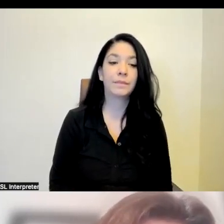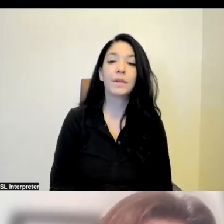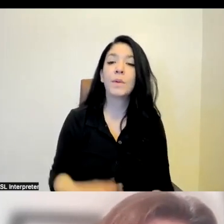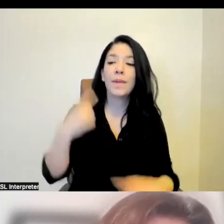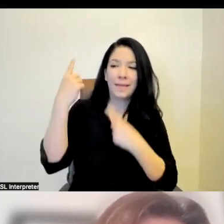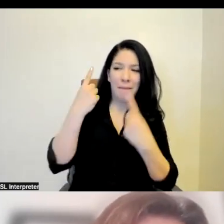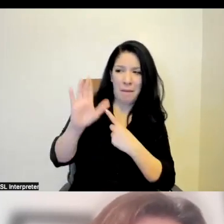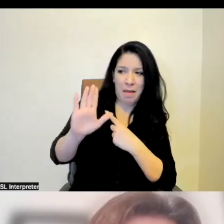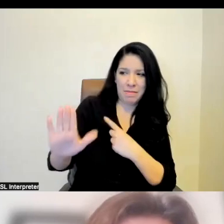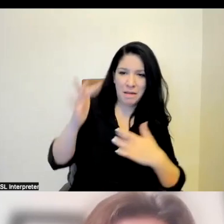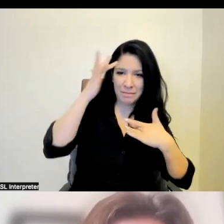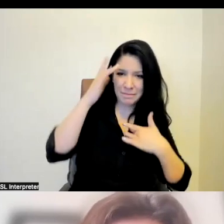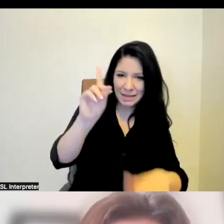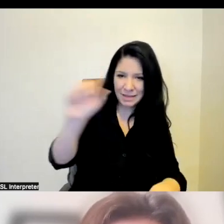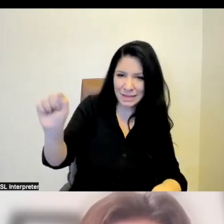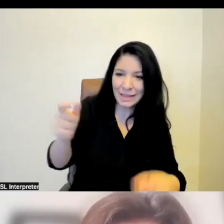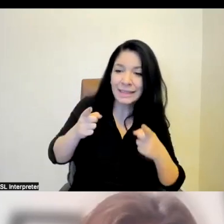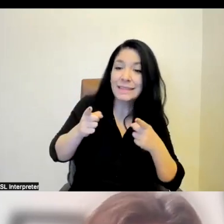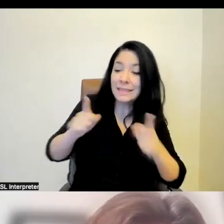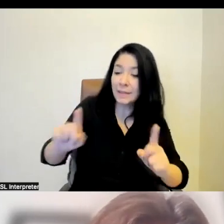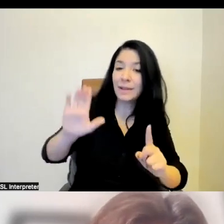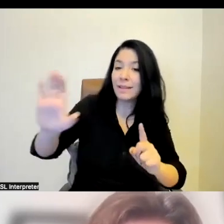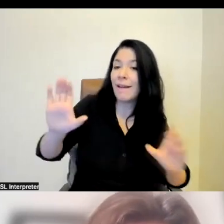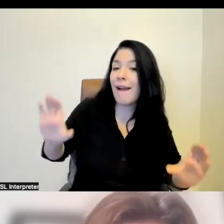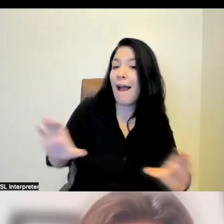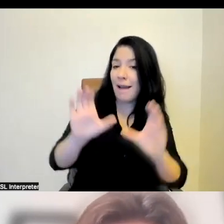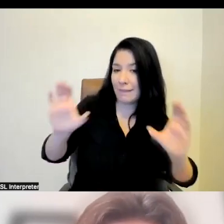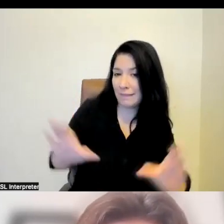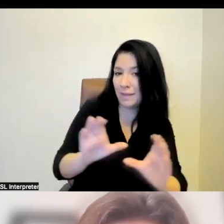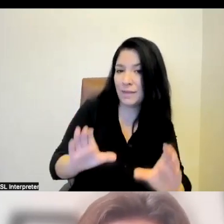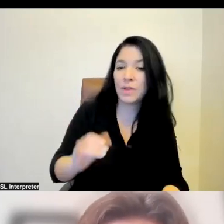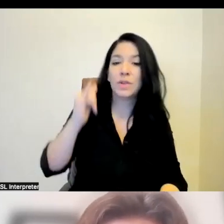Even if it's a condition that goes in and out of remission or a condition that is episodic,